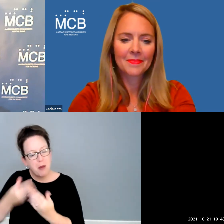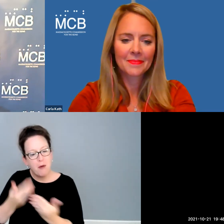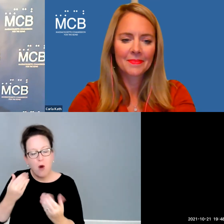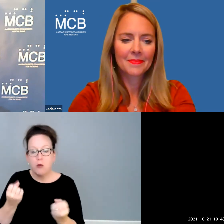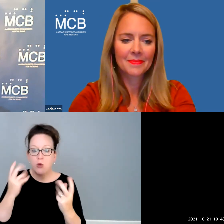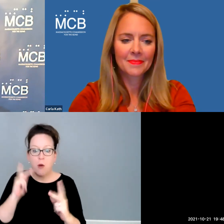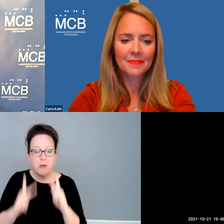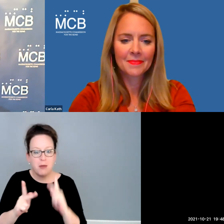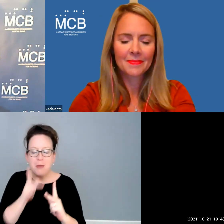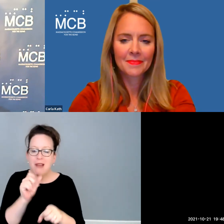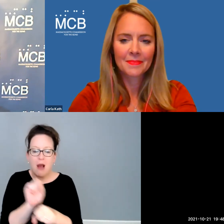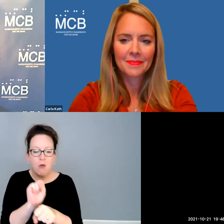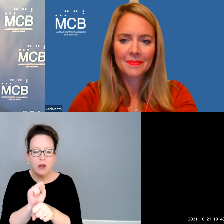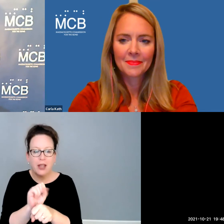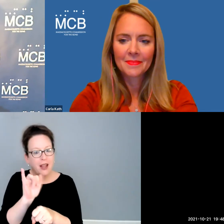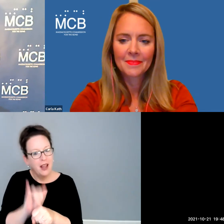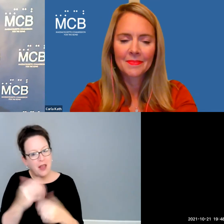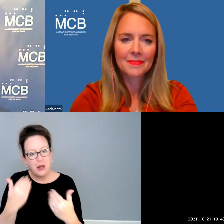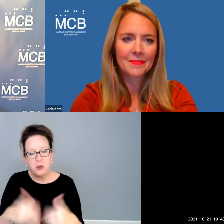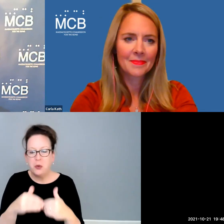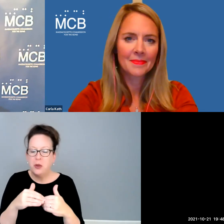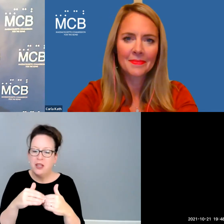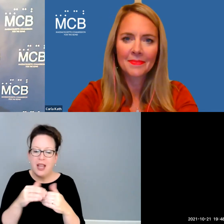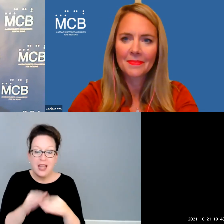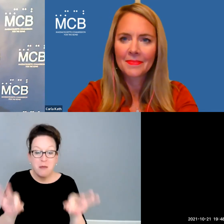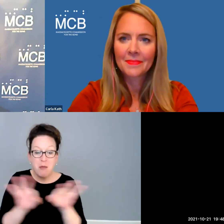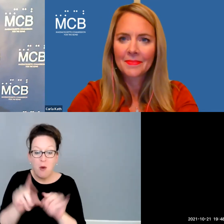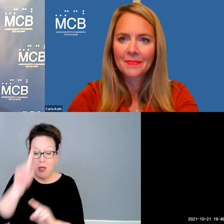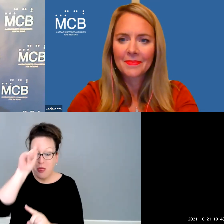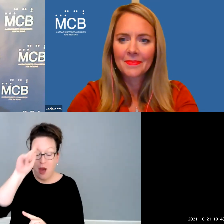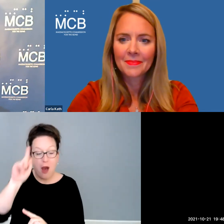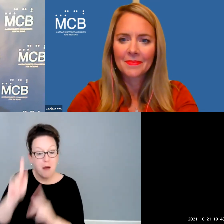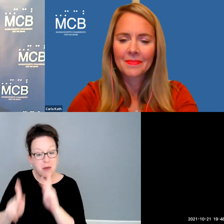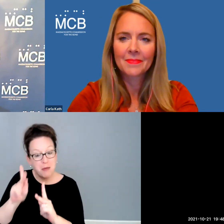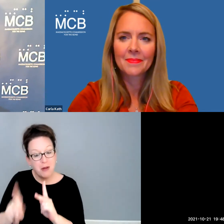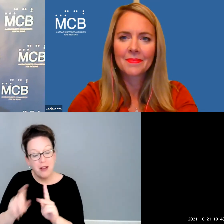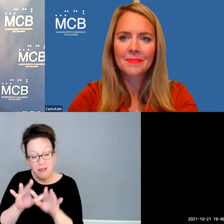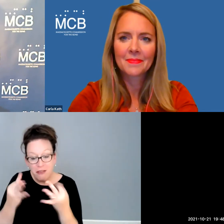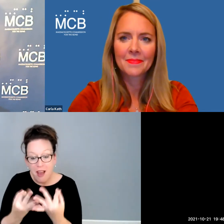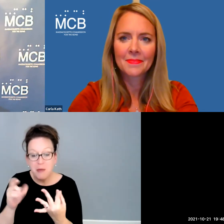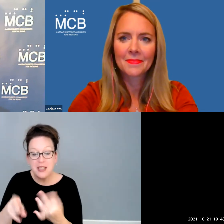That is a major consideration that families need to make, that the individual with the disability and families need to make.